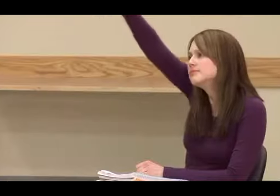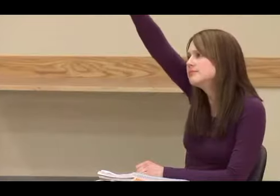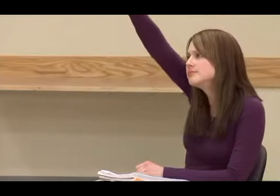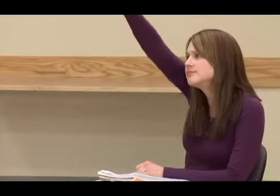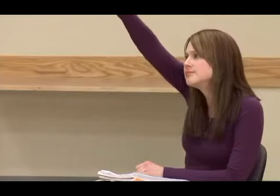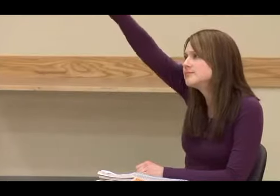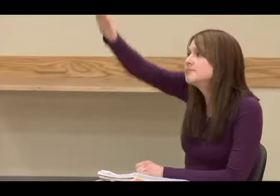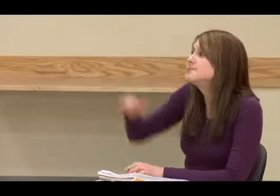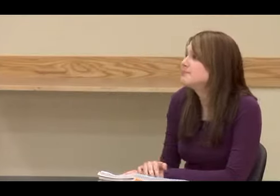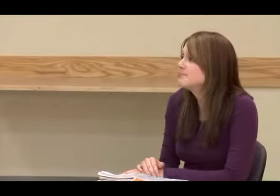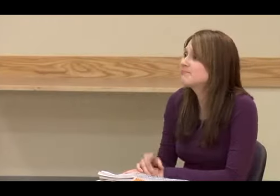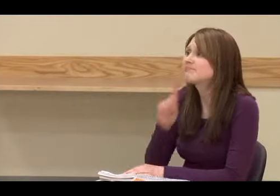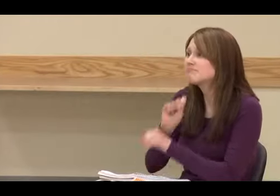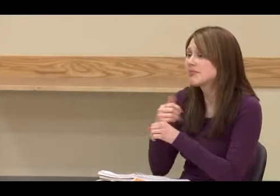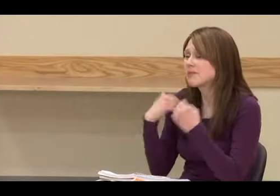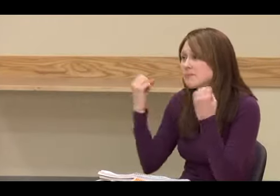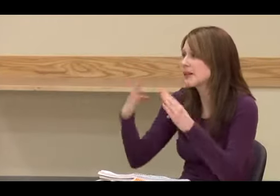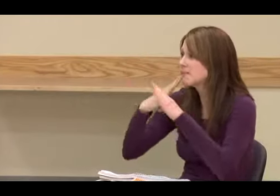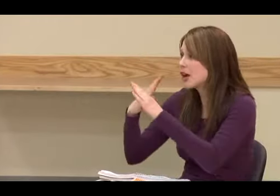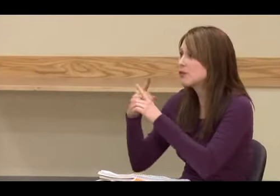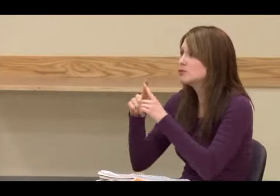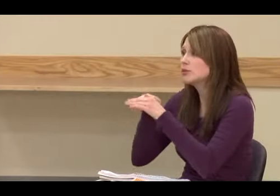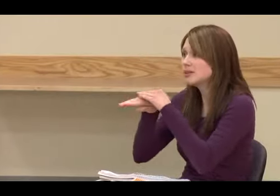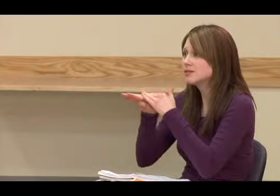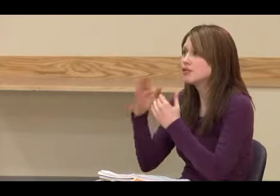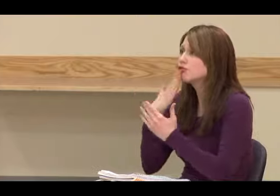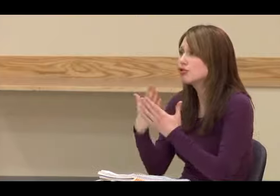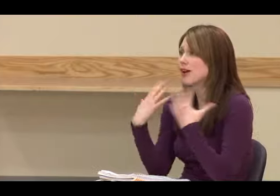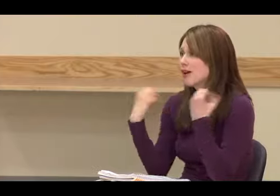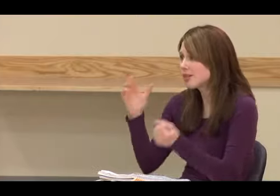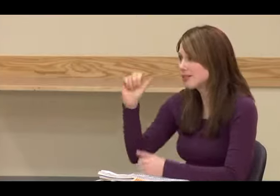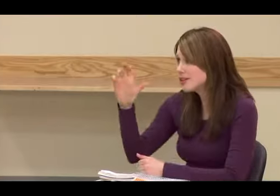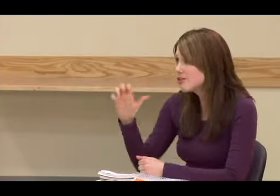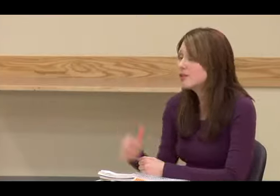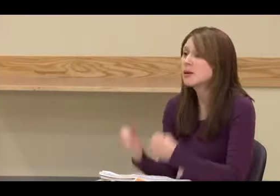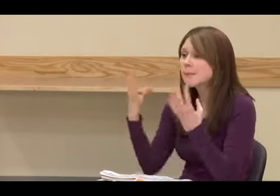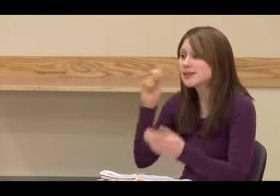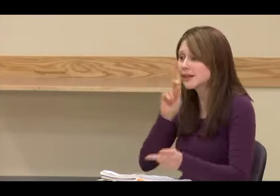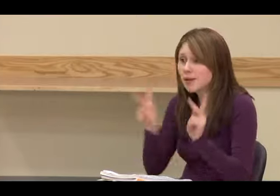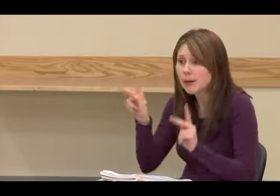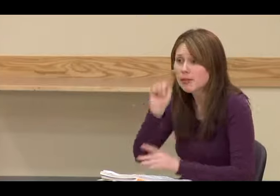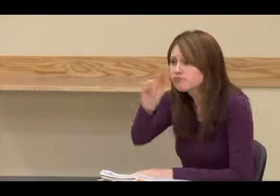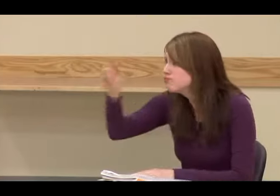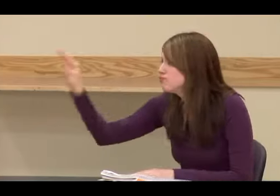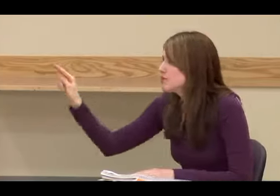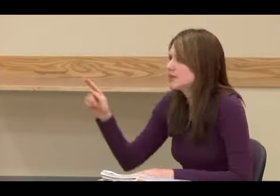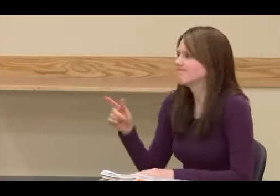Julia? There are barriers to getting good healthcare. Most deaf people I know aren't satisfied